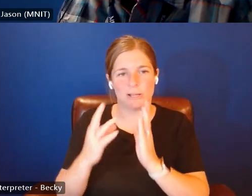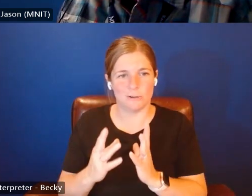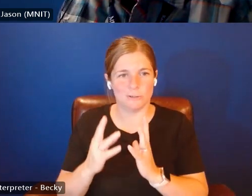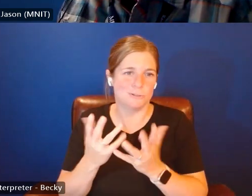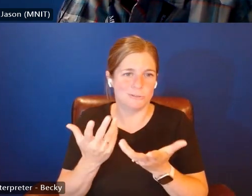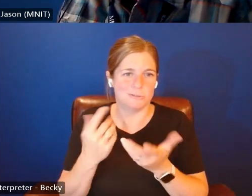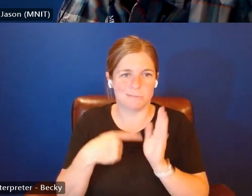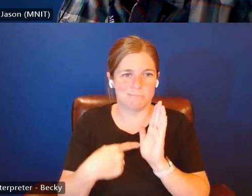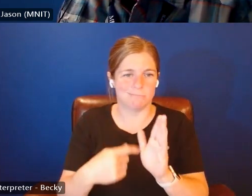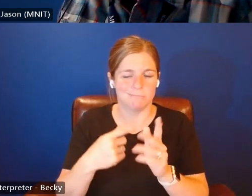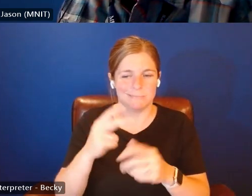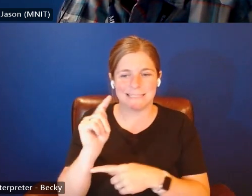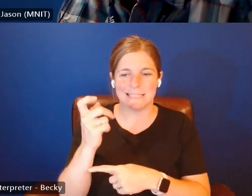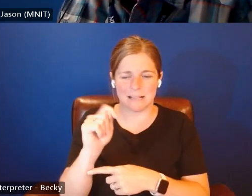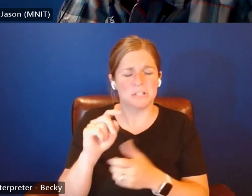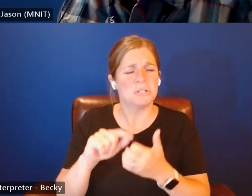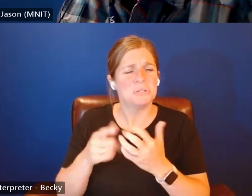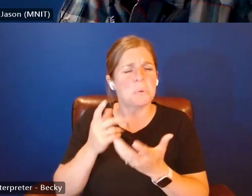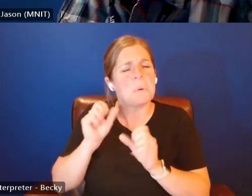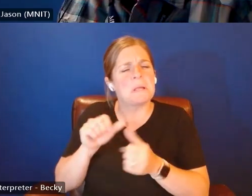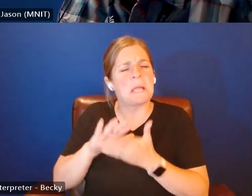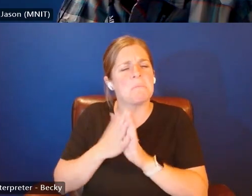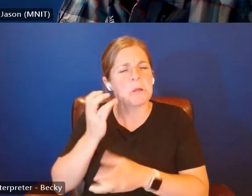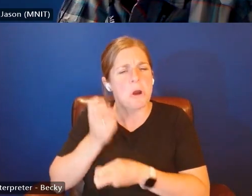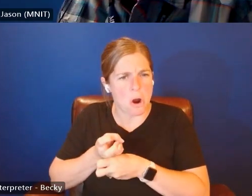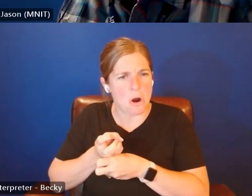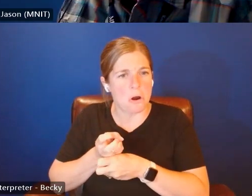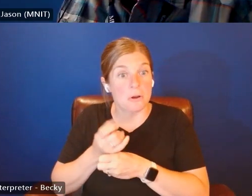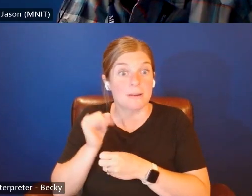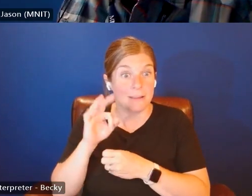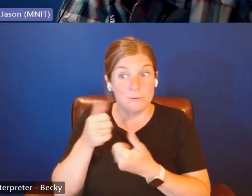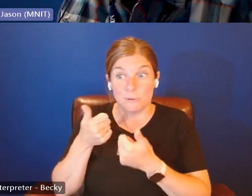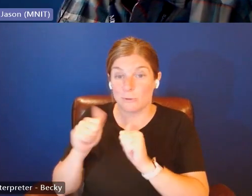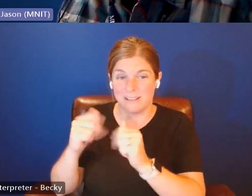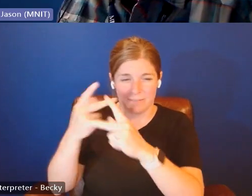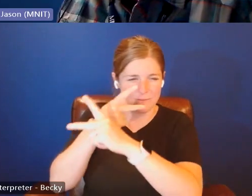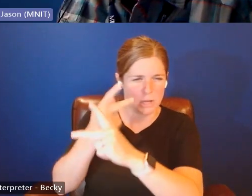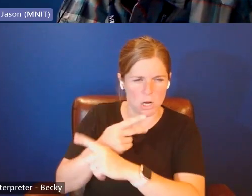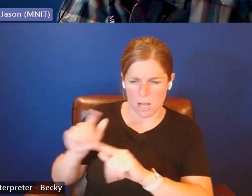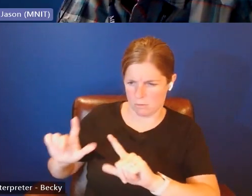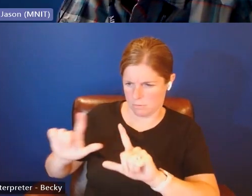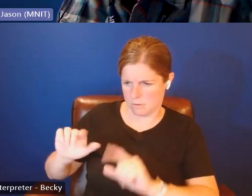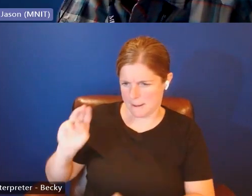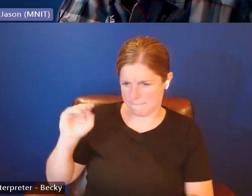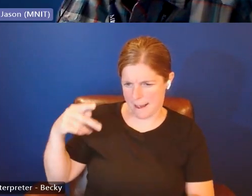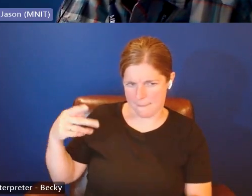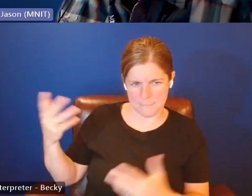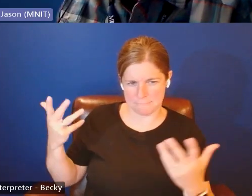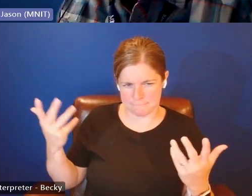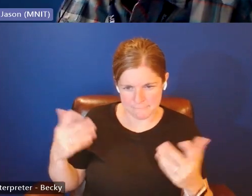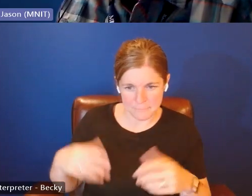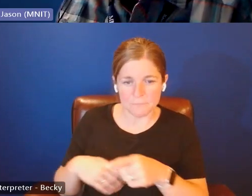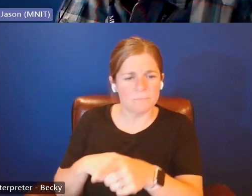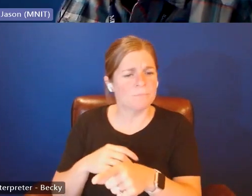you're trying to orient to a screen, and especially, to maps. Do screen readers provide any orientation